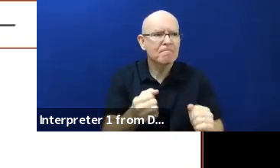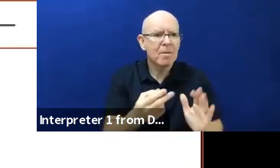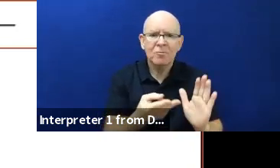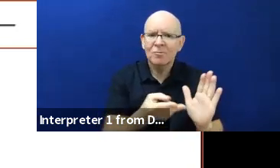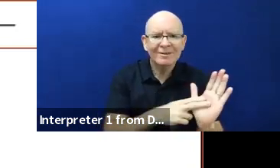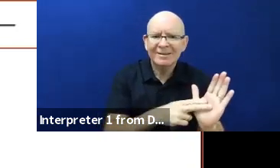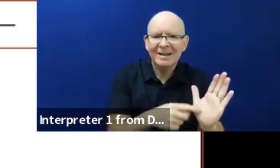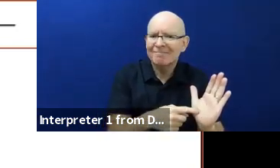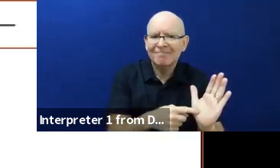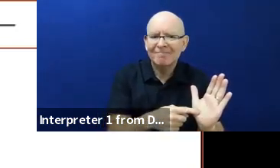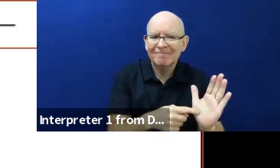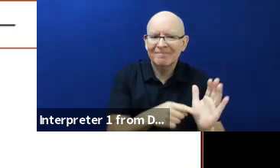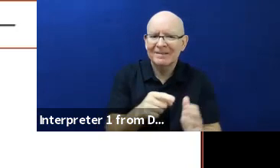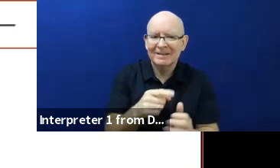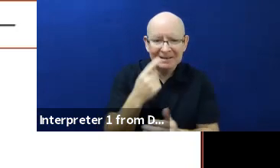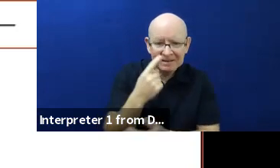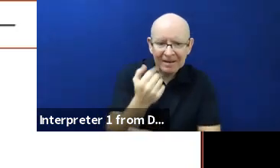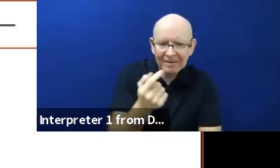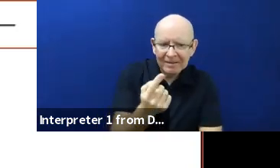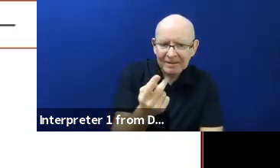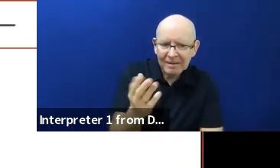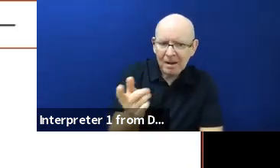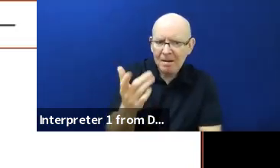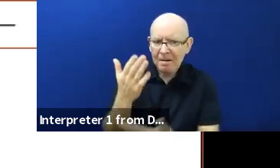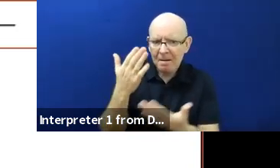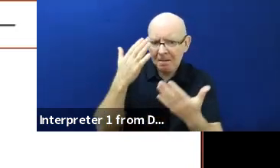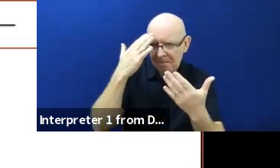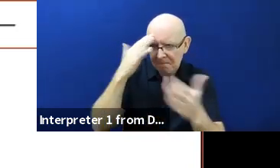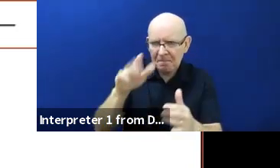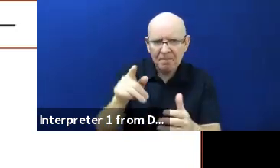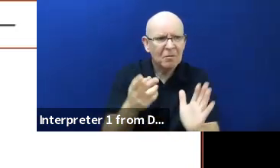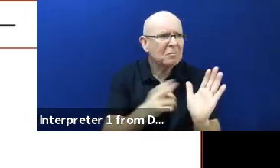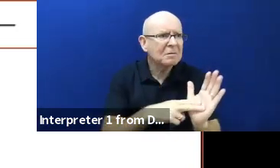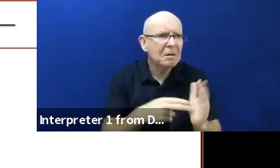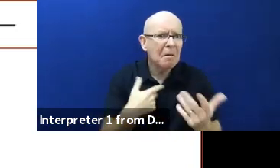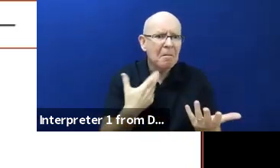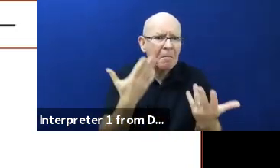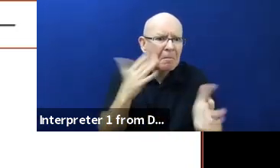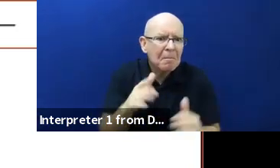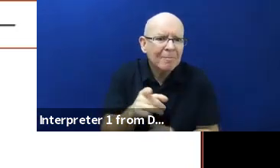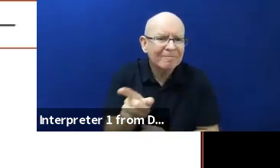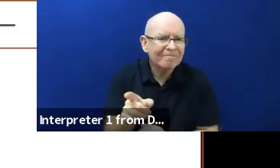the current disability empowerment act effective in 2007 has taken social protection in Thailand to